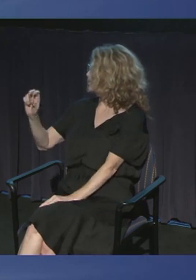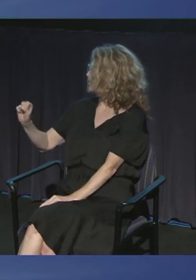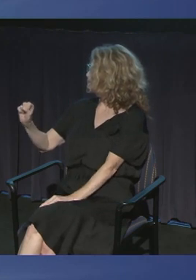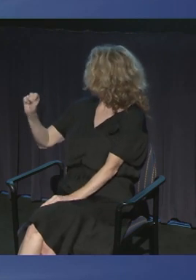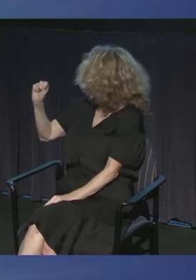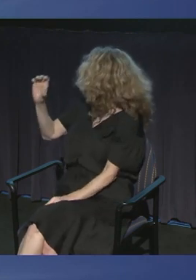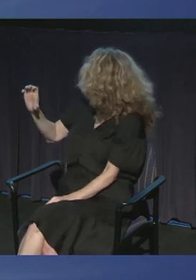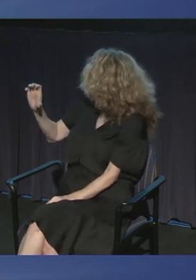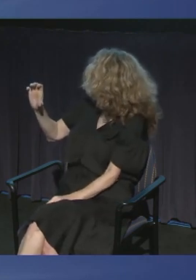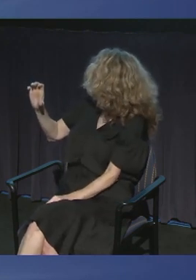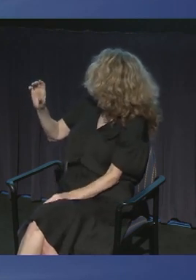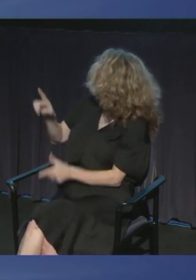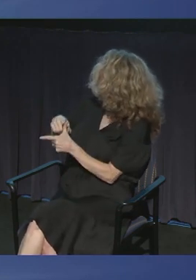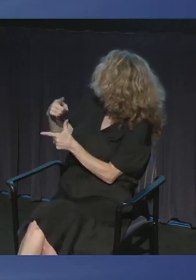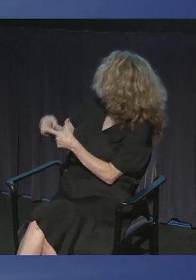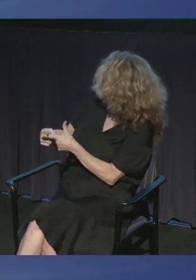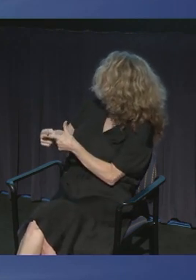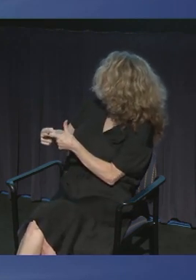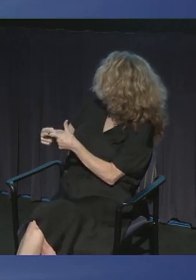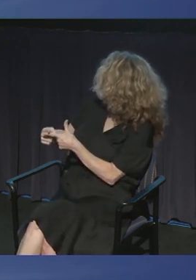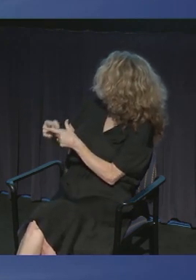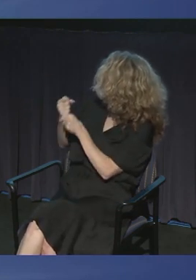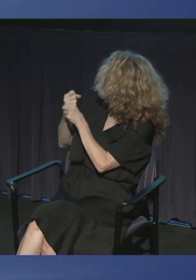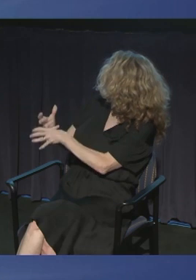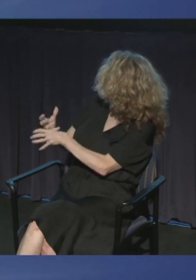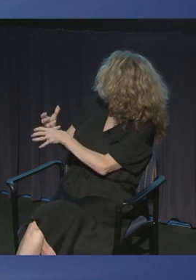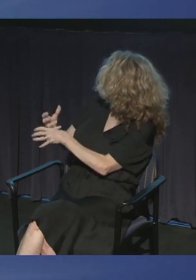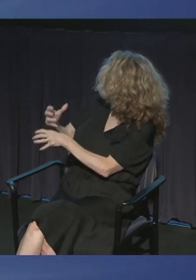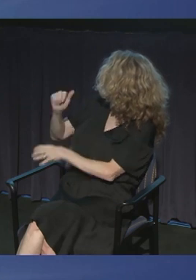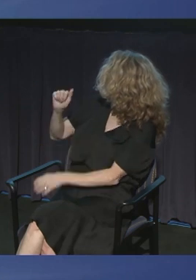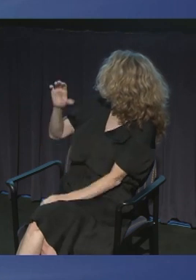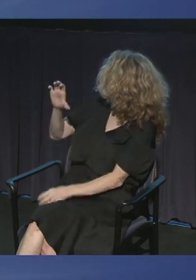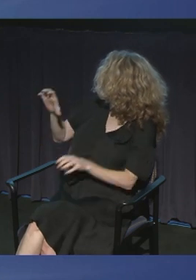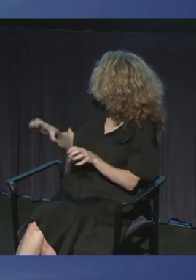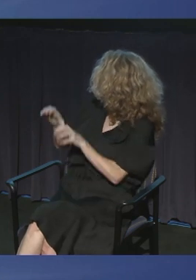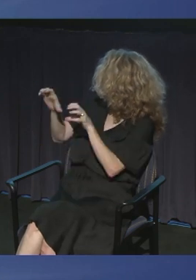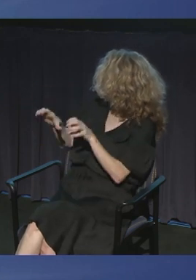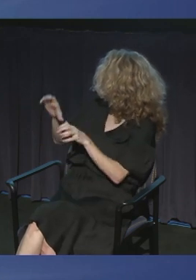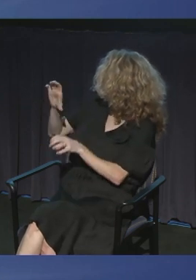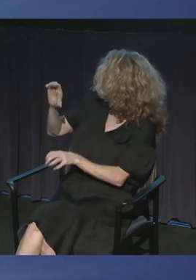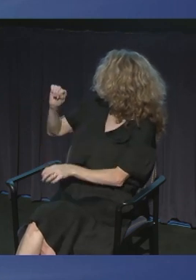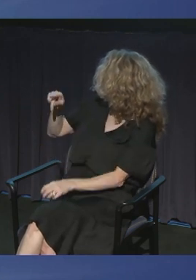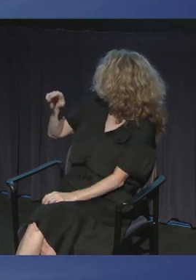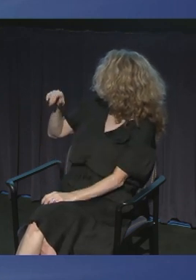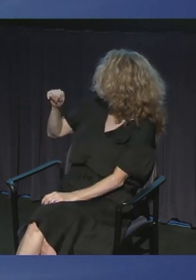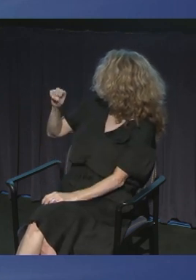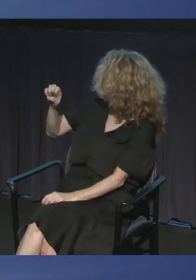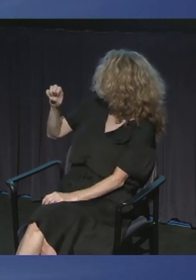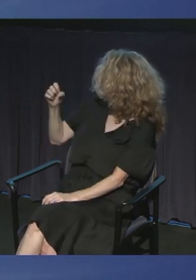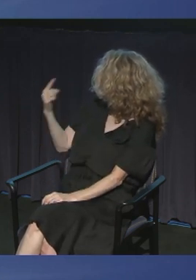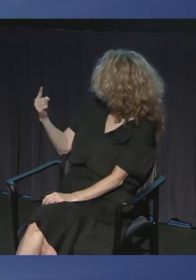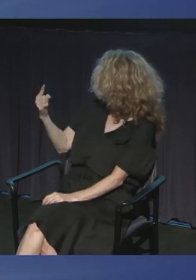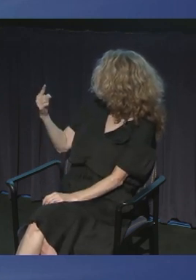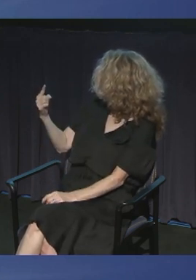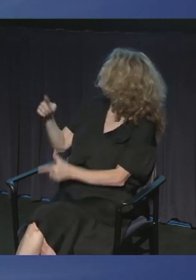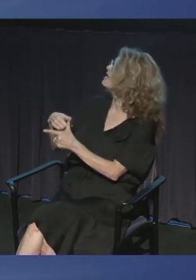RECRUITS PRO CAS BASE 1 ENZYE,